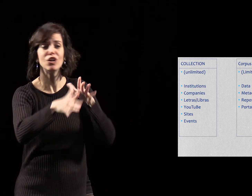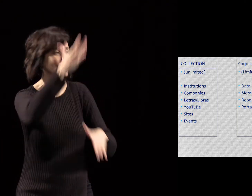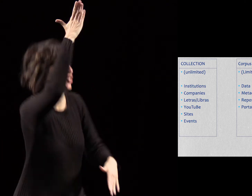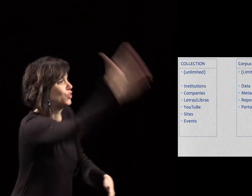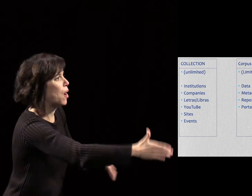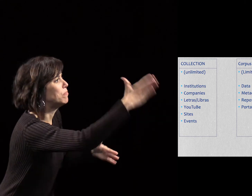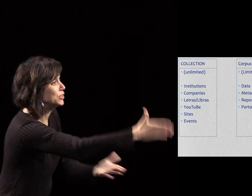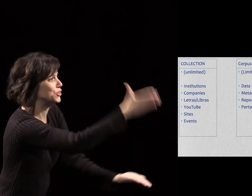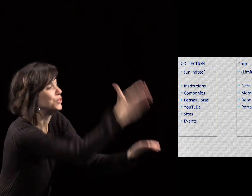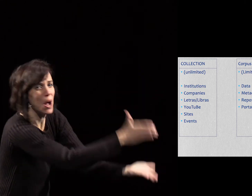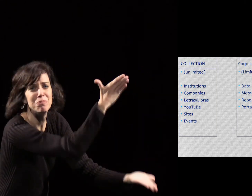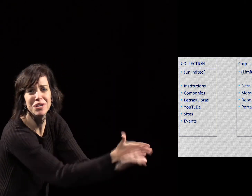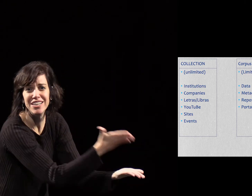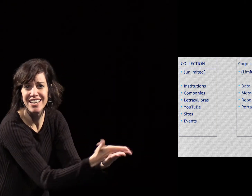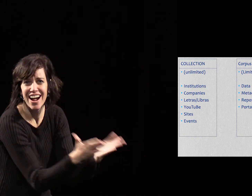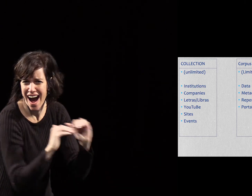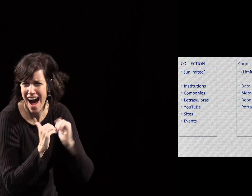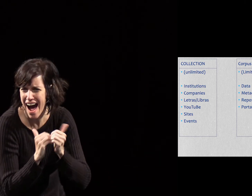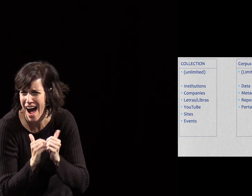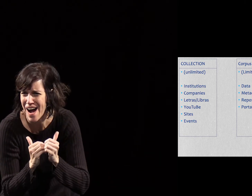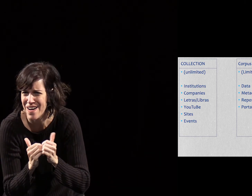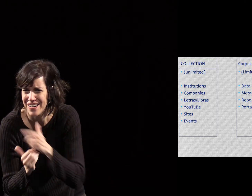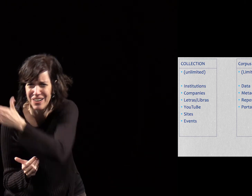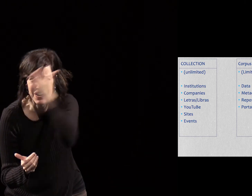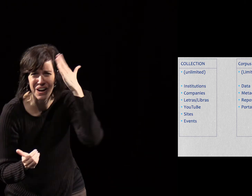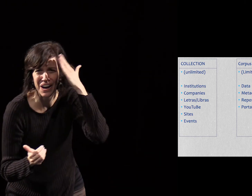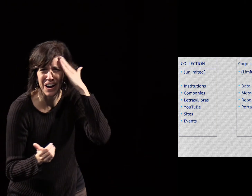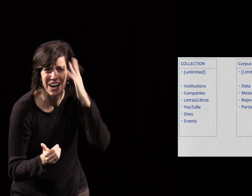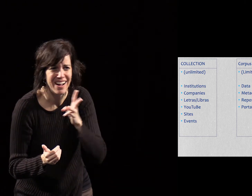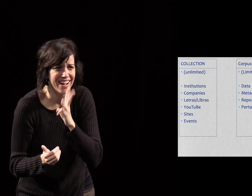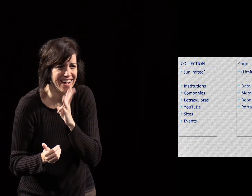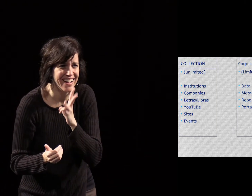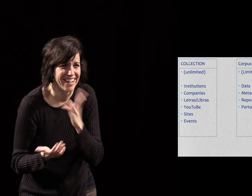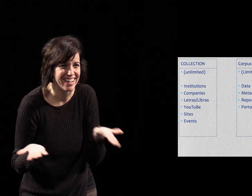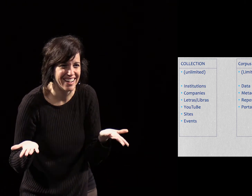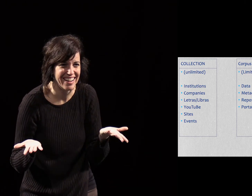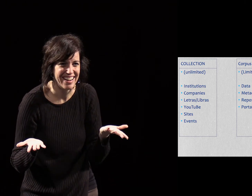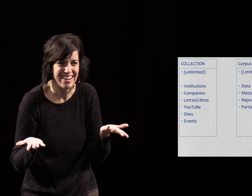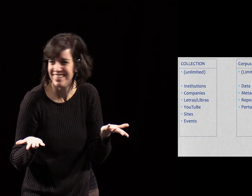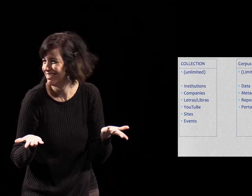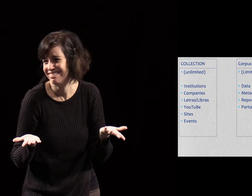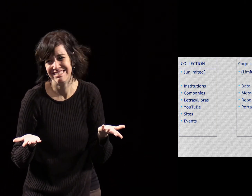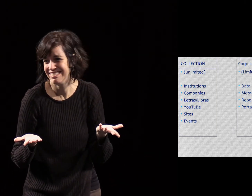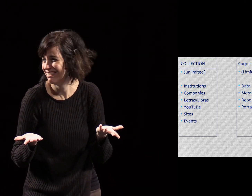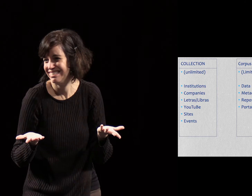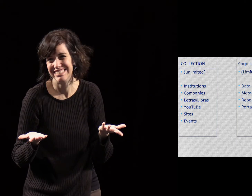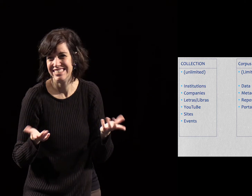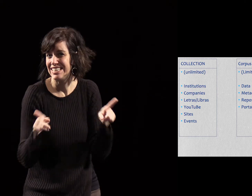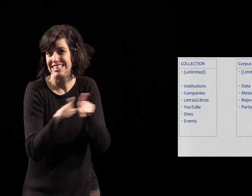Can you just walk up and stop the water? No, it's not possible. It's just a never-ending stream,